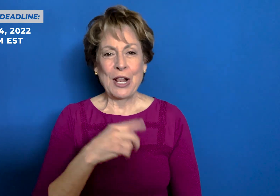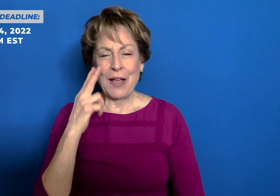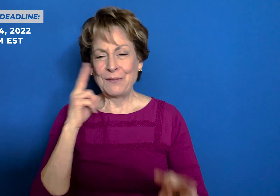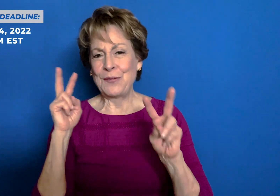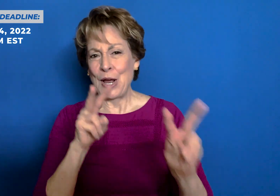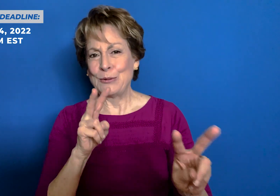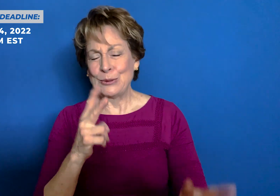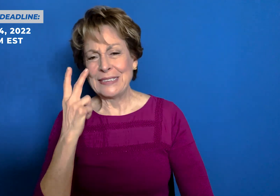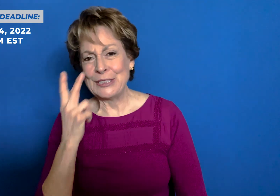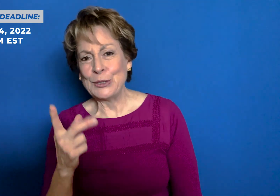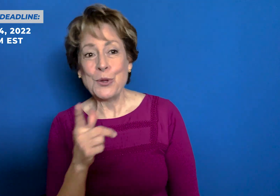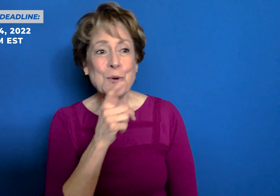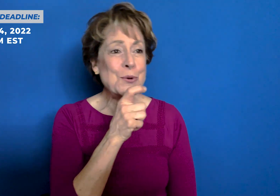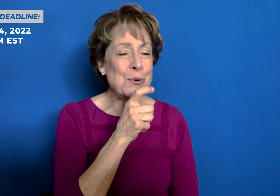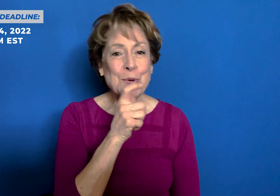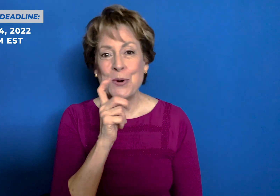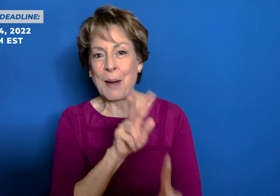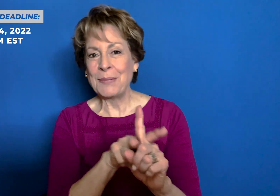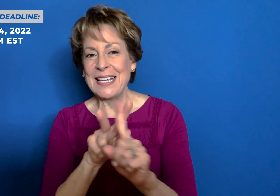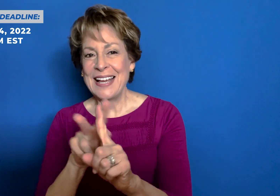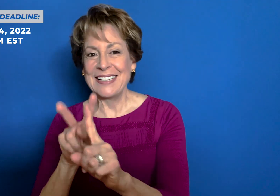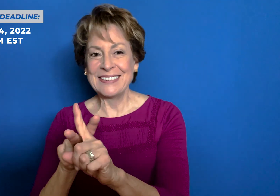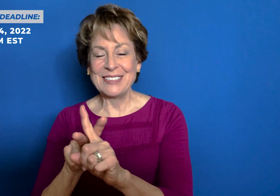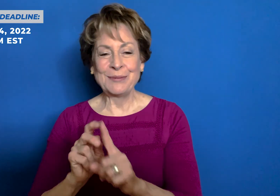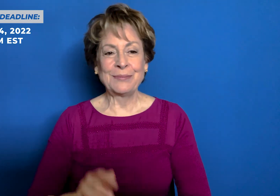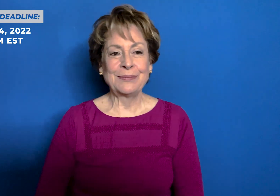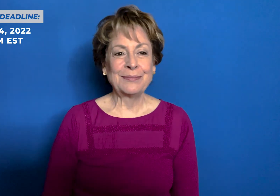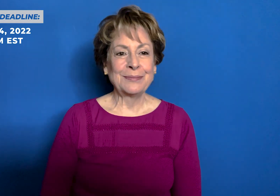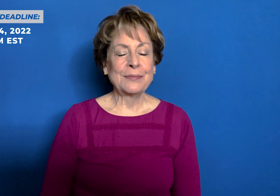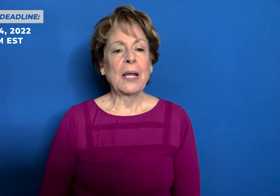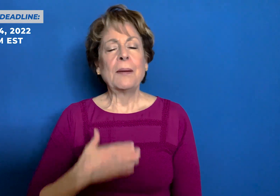We look forward to seeing who the applicants are.